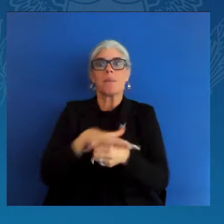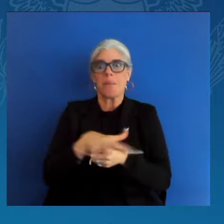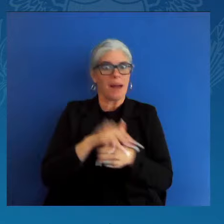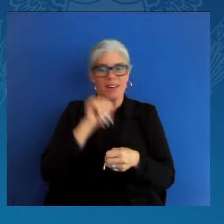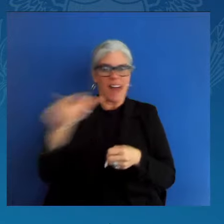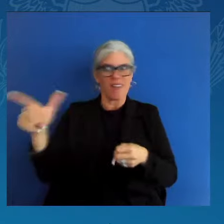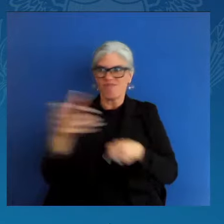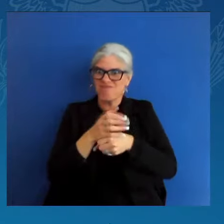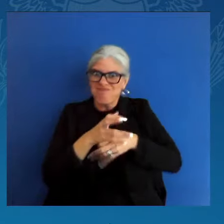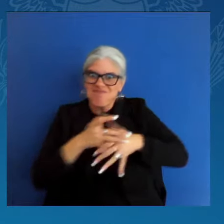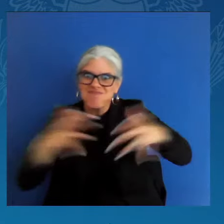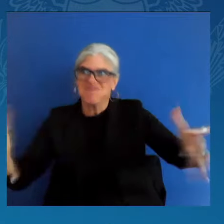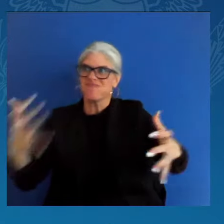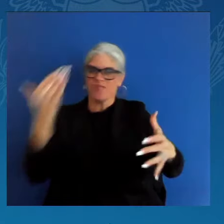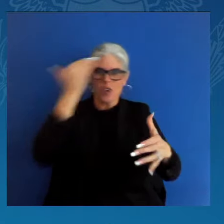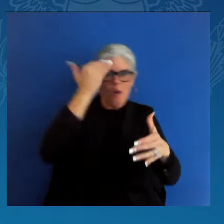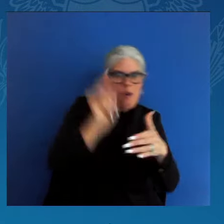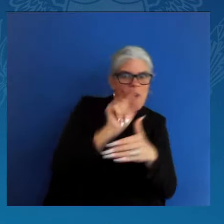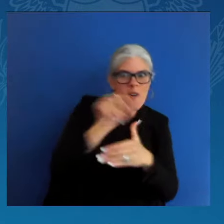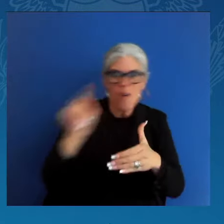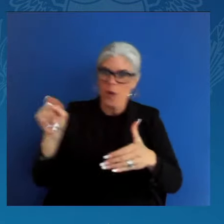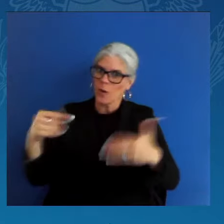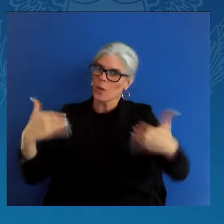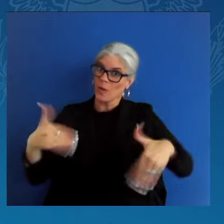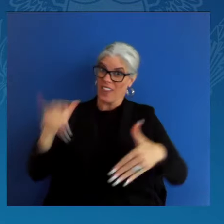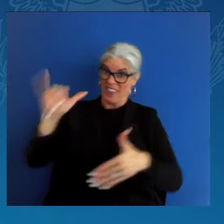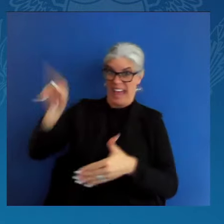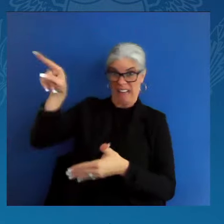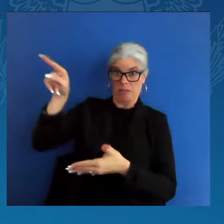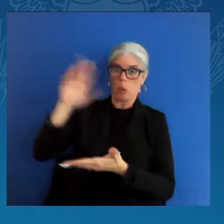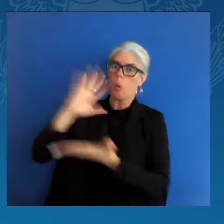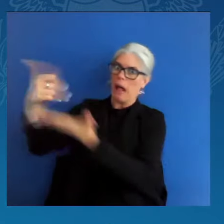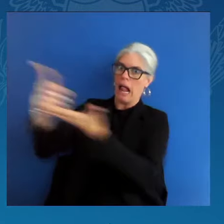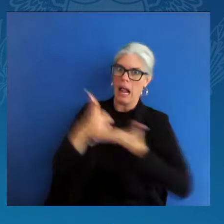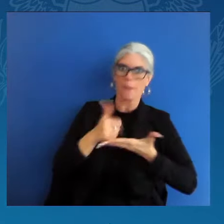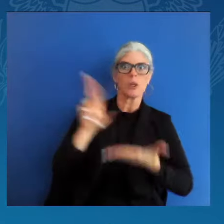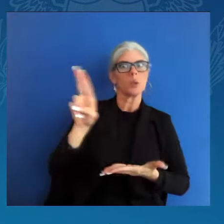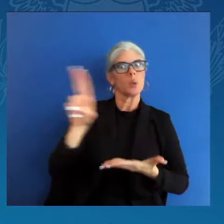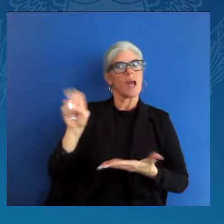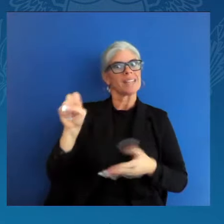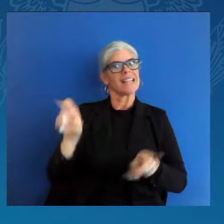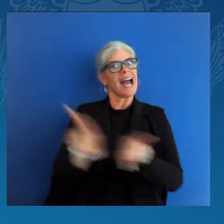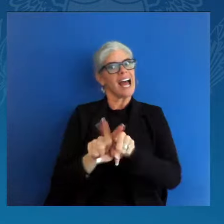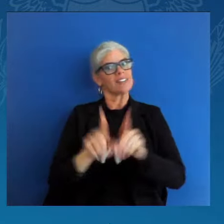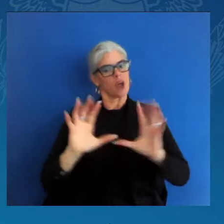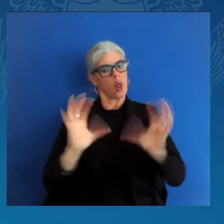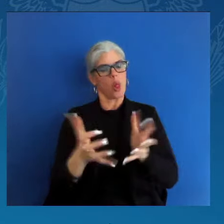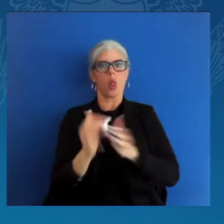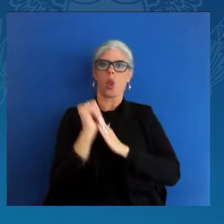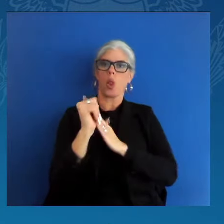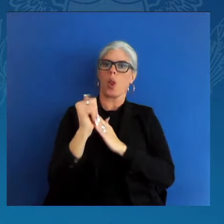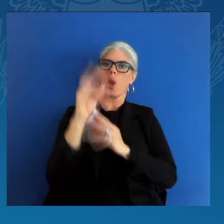On the international front, DOT and the FAA is prioritizing the growth of our global partnerships with over 25 countries.